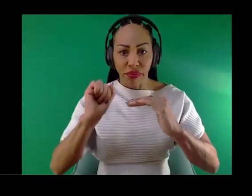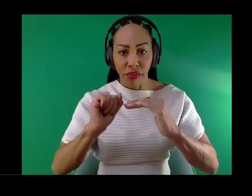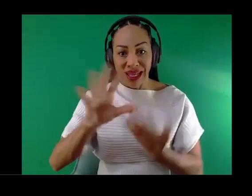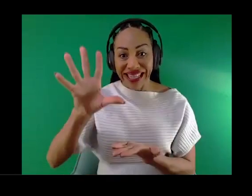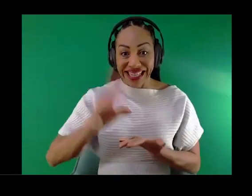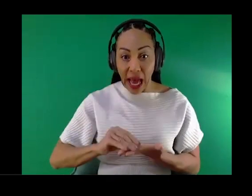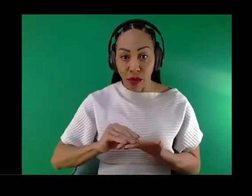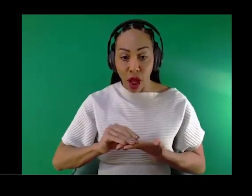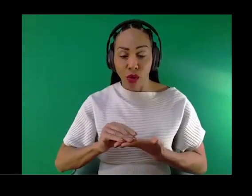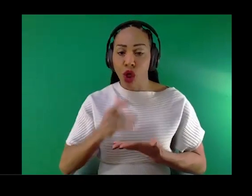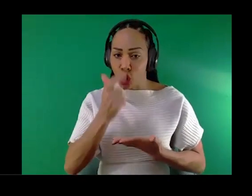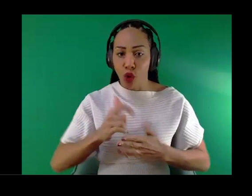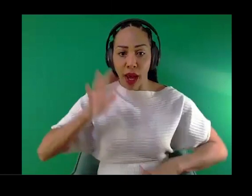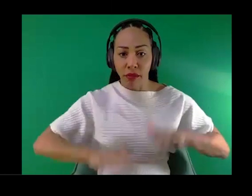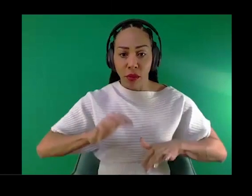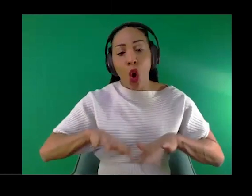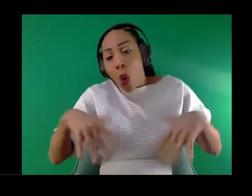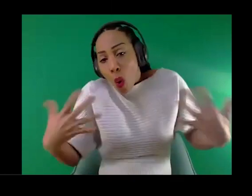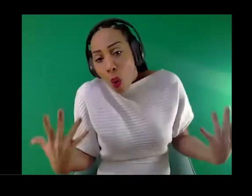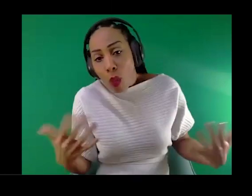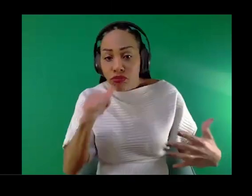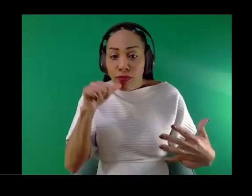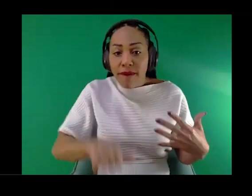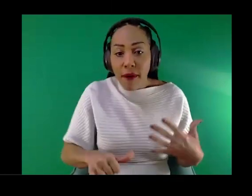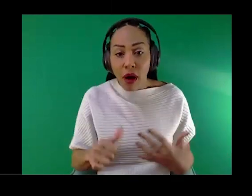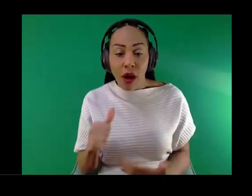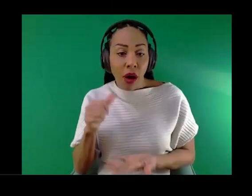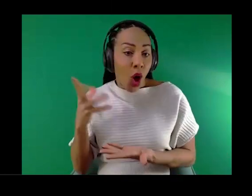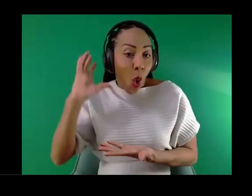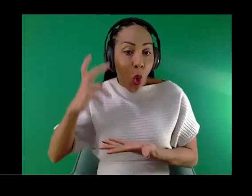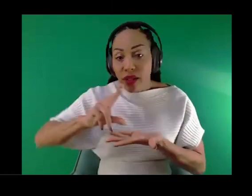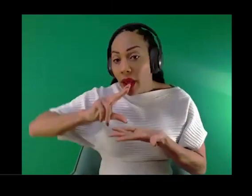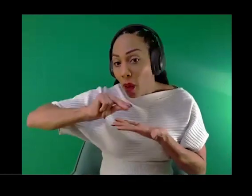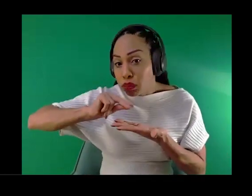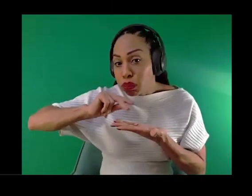prefer you can send us a video or an audio file instead your application should be emailed to